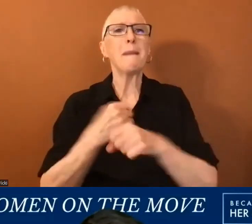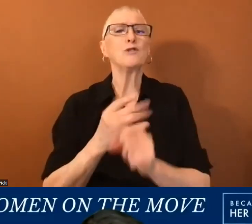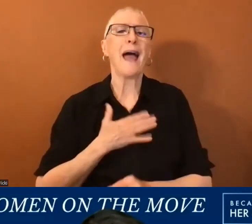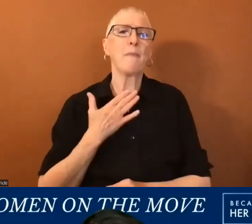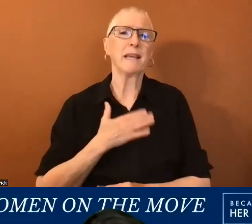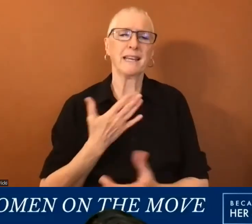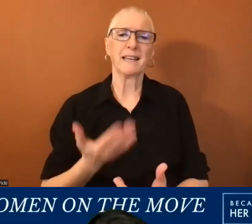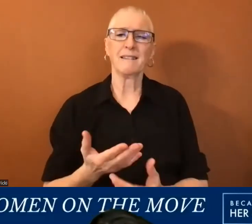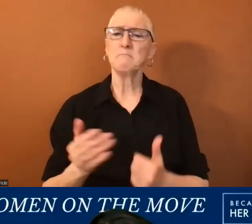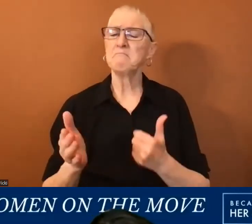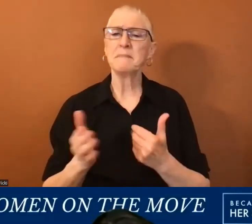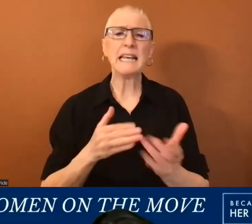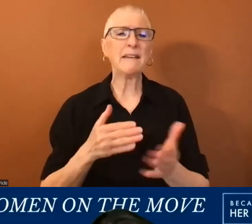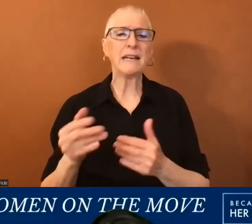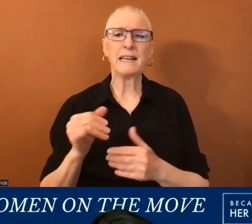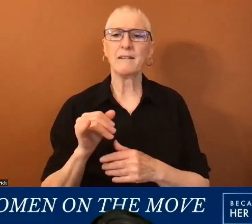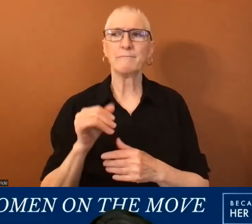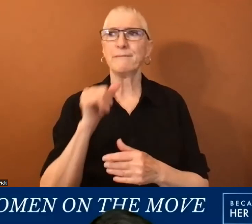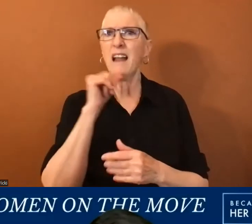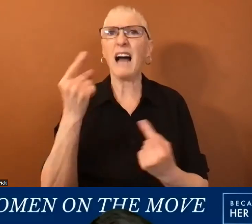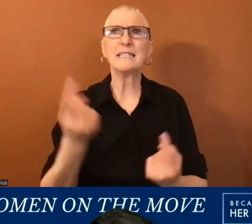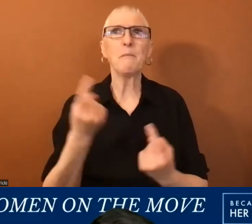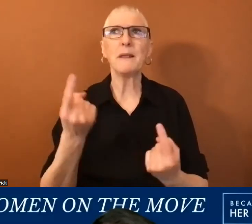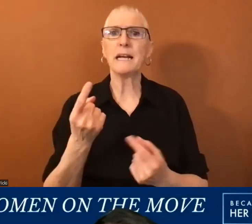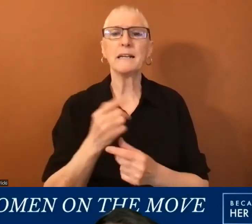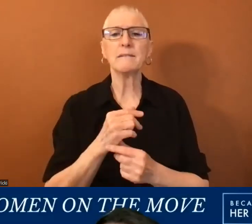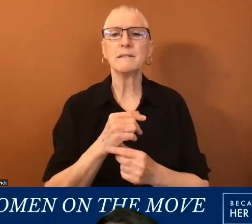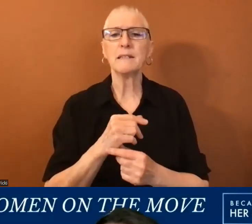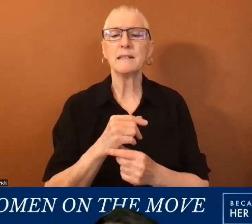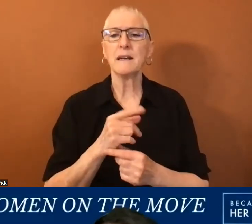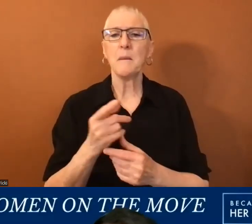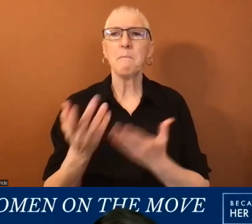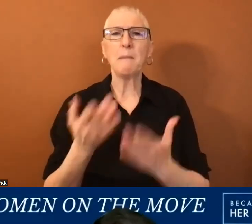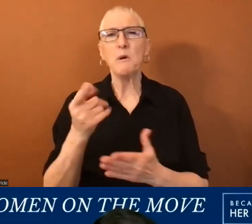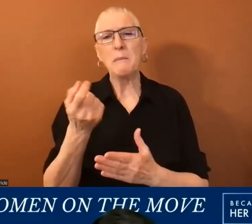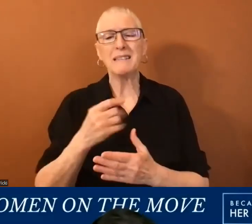even if it's, you know, not something that, you know, even if you're a little scared that it might not fit